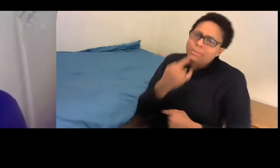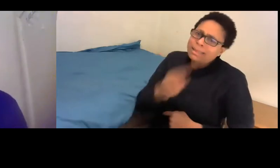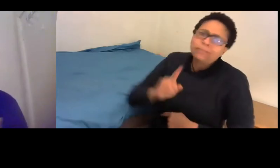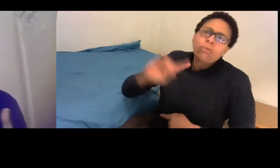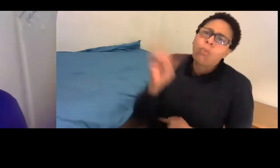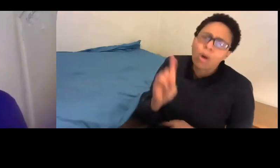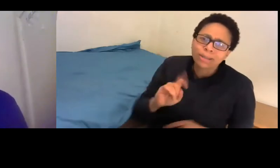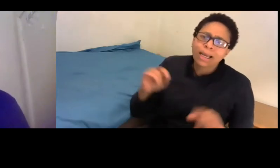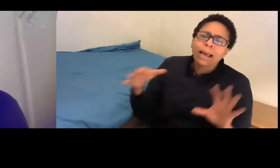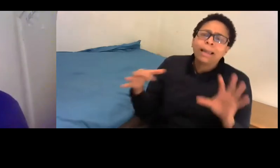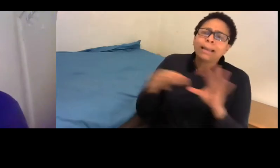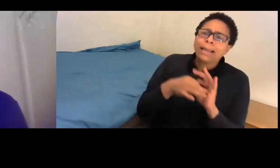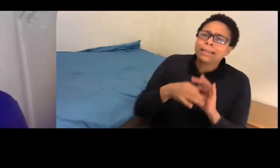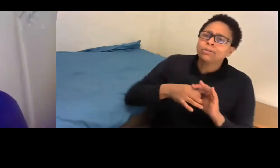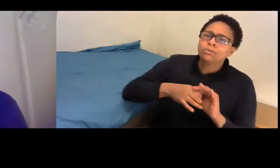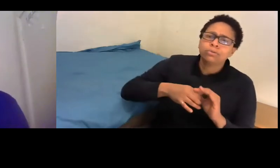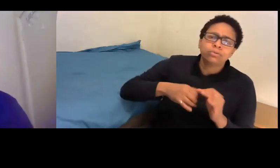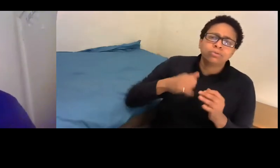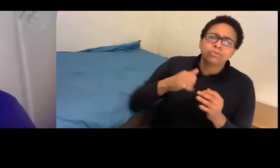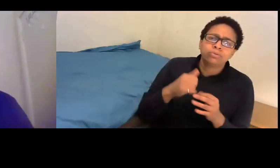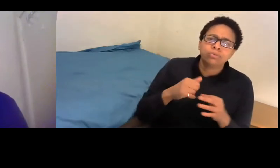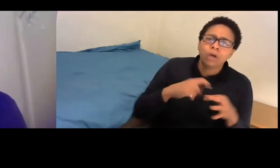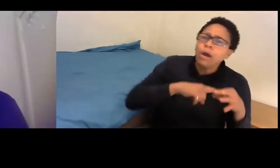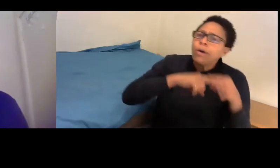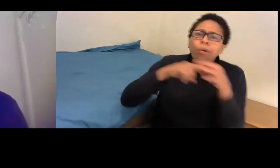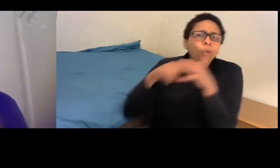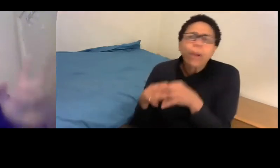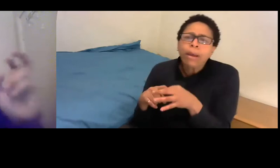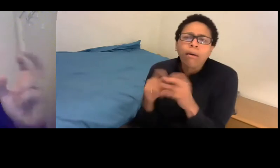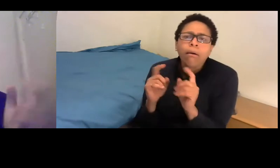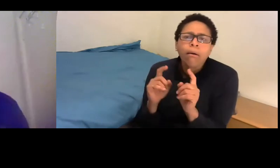try and lay the groundwork for the traditional, quote, unquote,